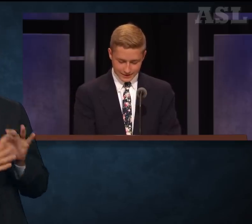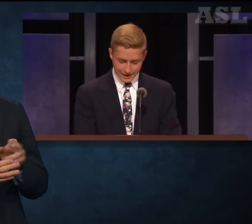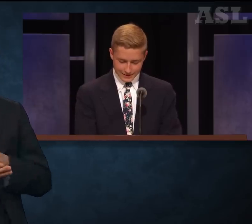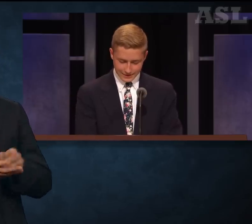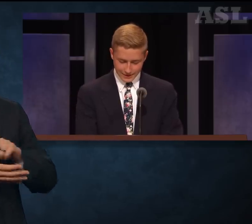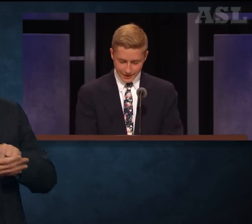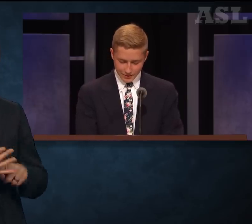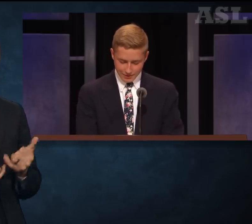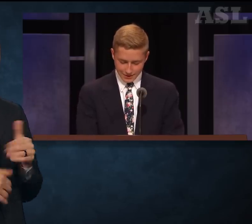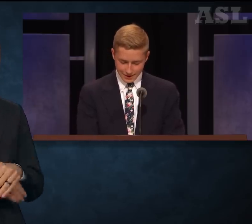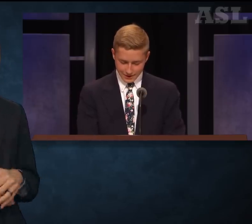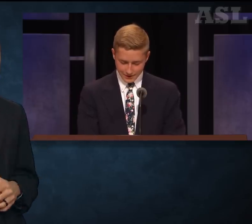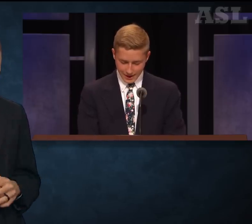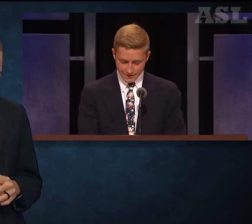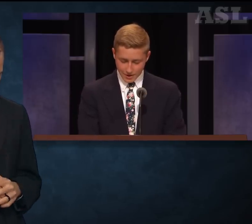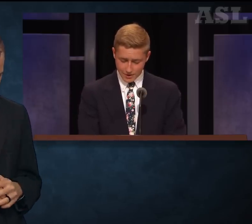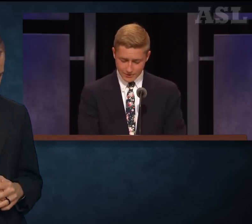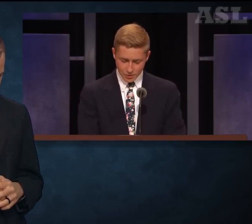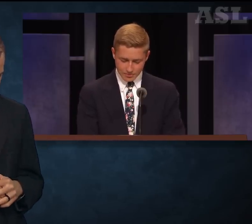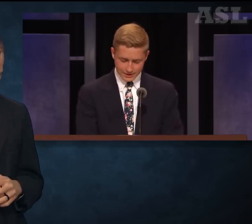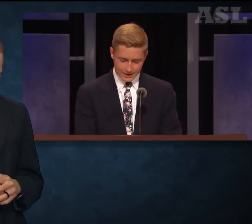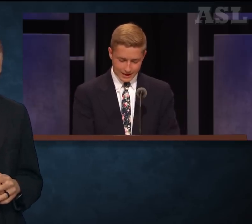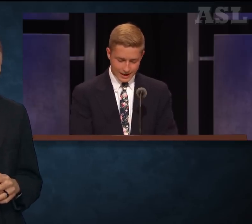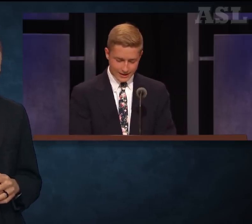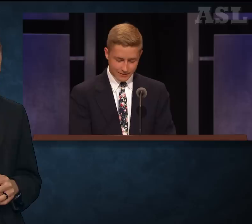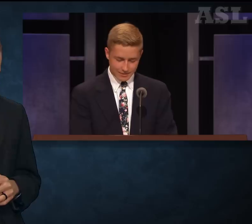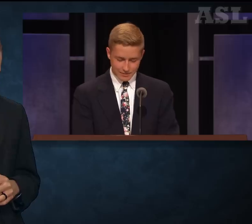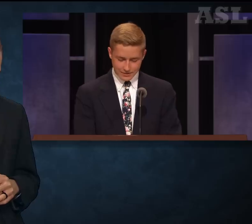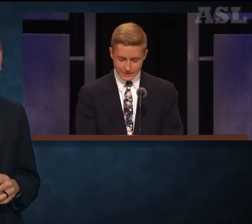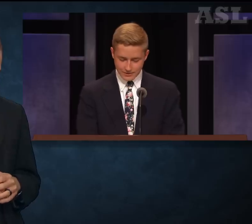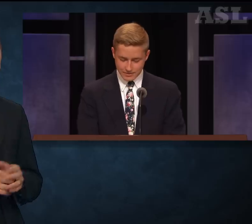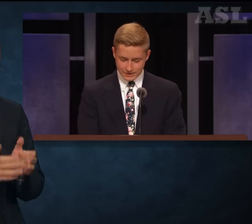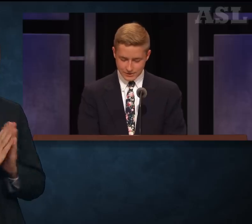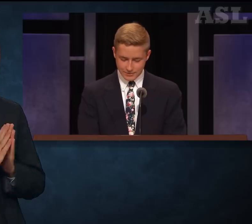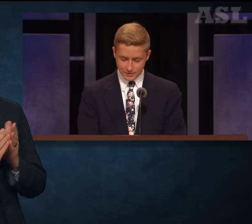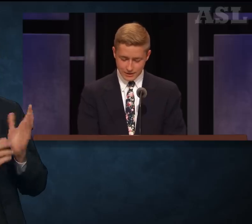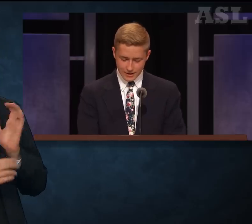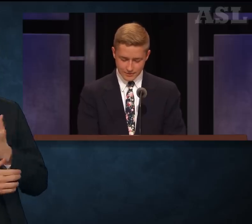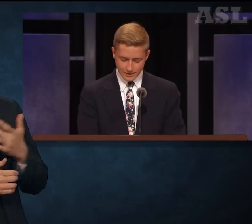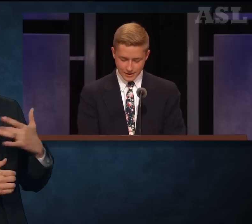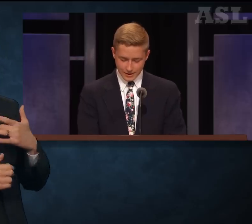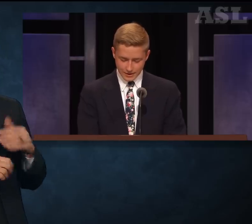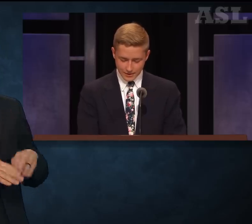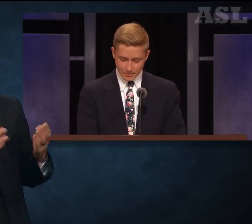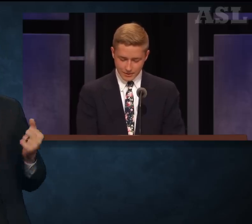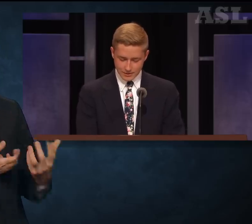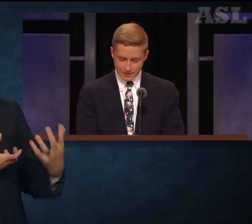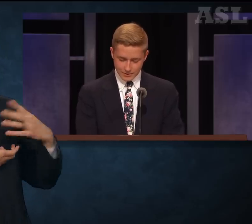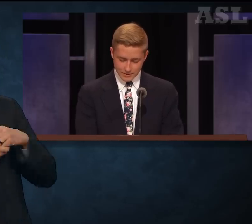TESTIFY OF THE TRUTH OF THE MESSAGES SPOKEN IN THIS MEETING.